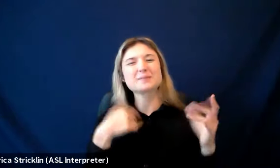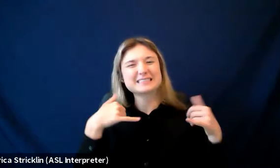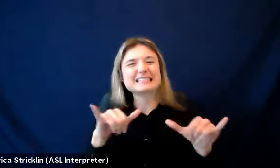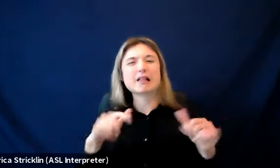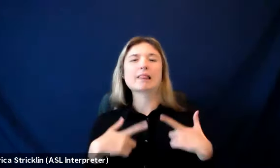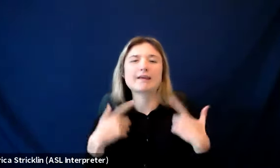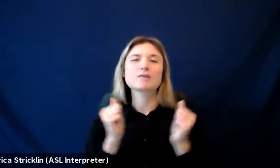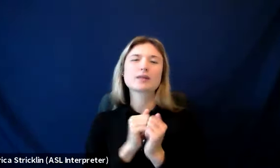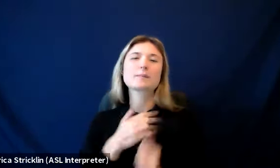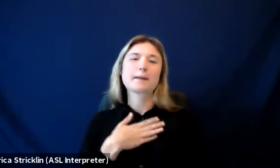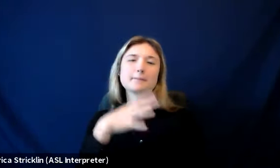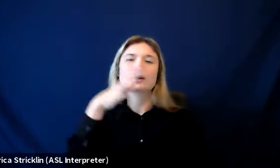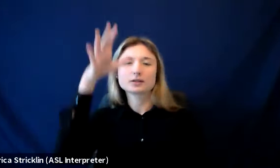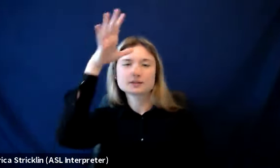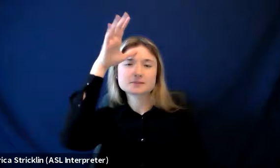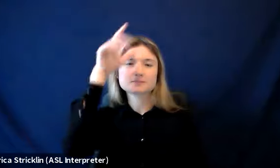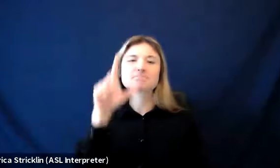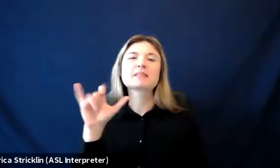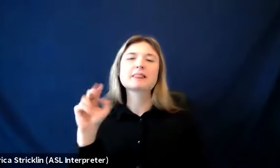That's fair